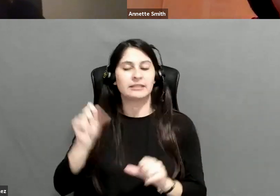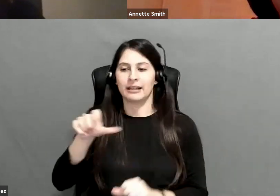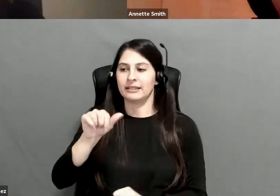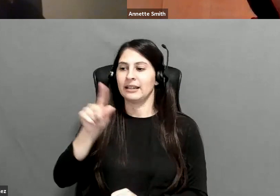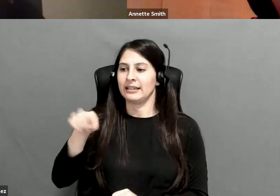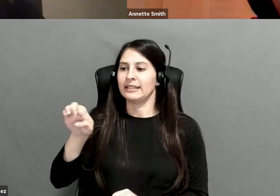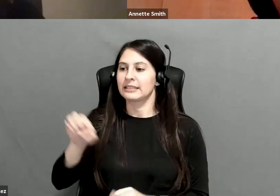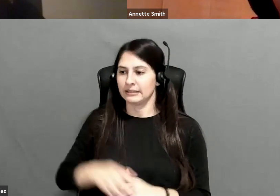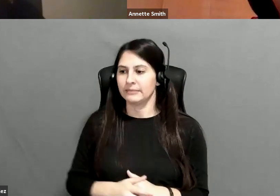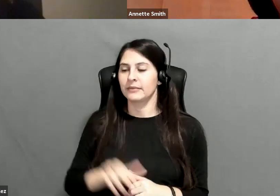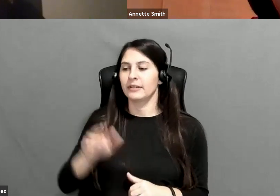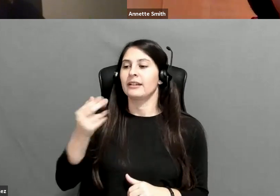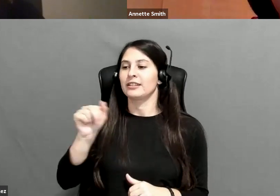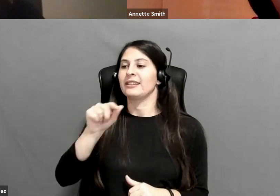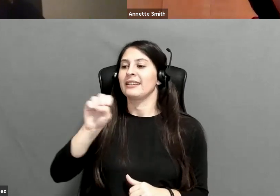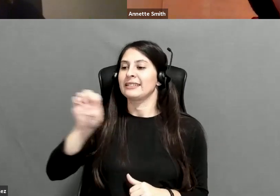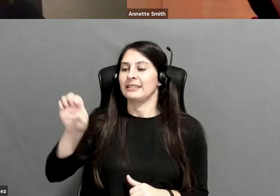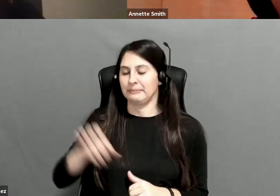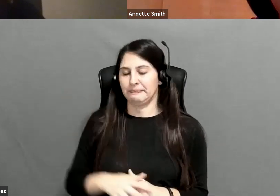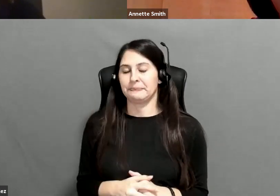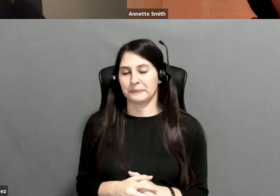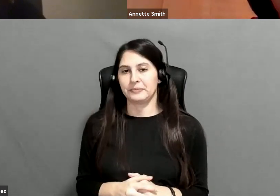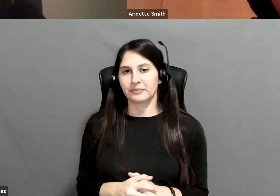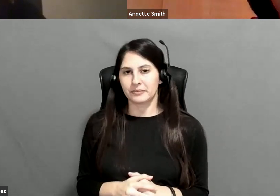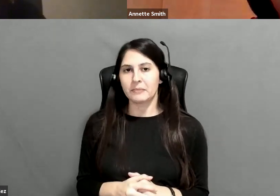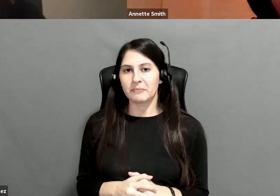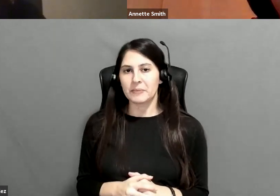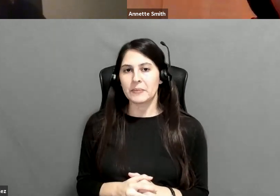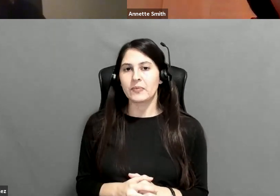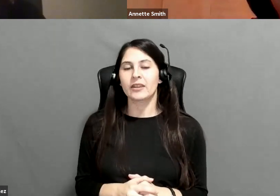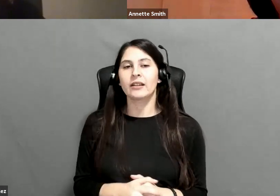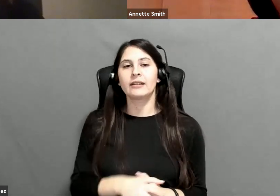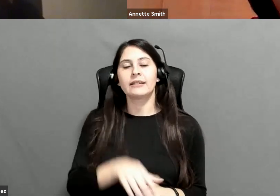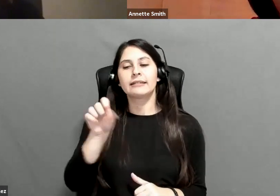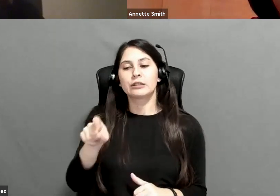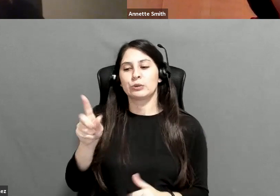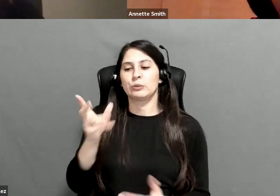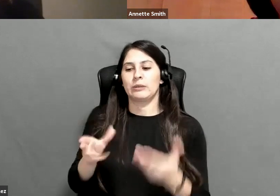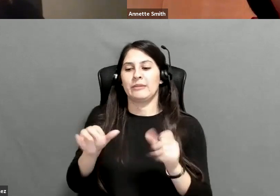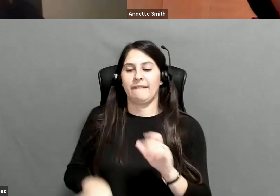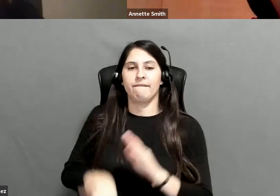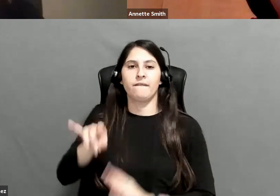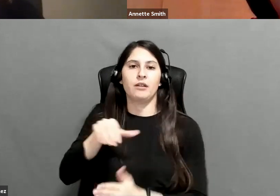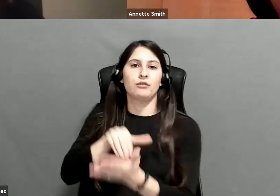Health at every size.